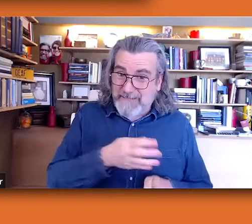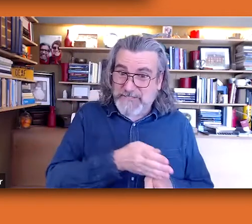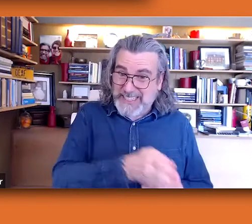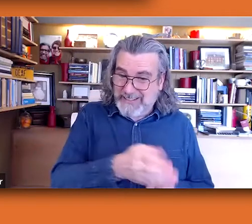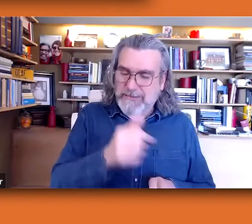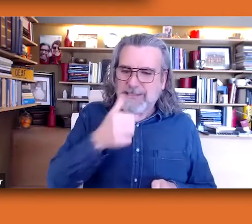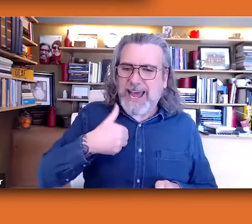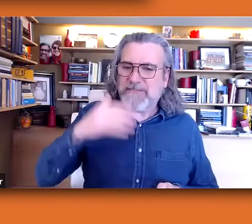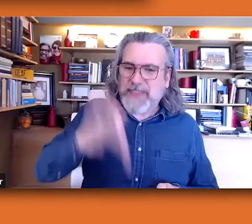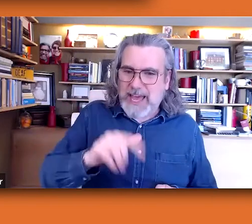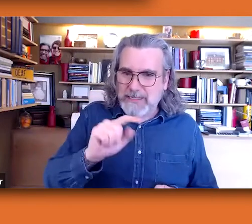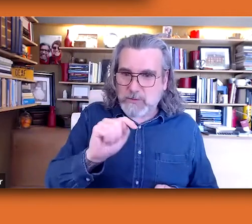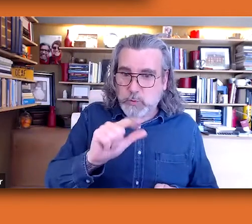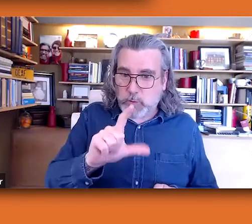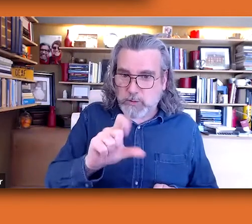or with these specific tools.